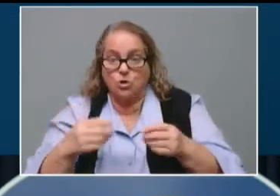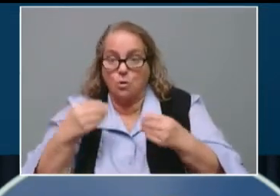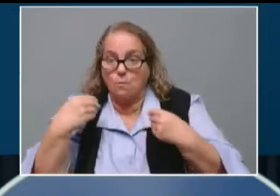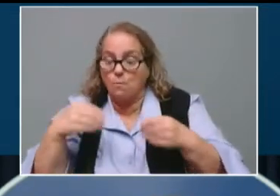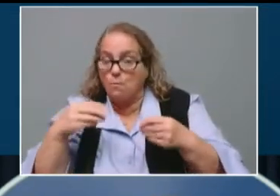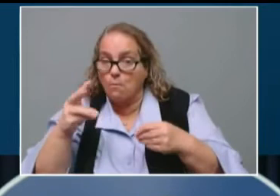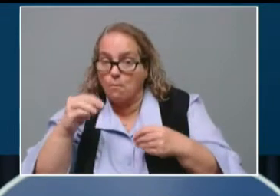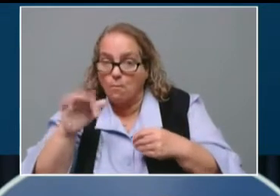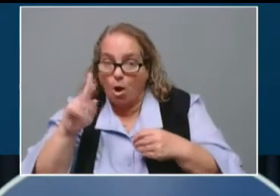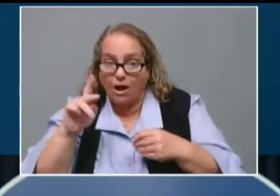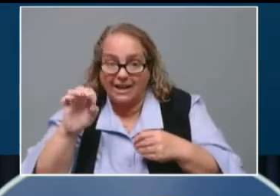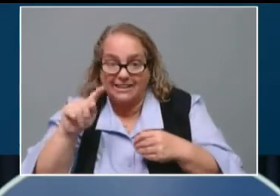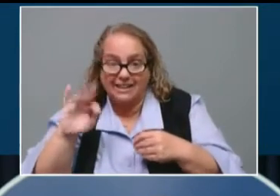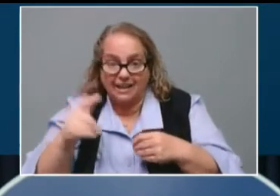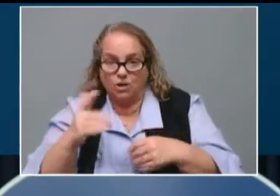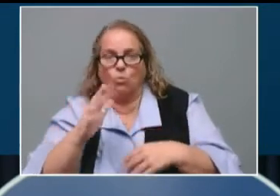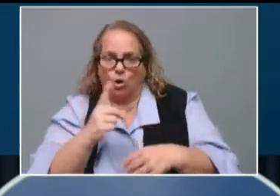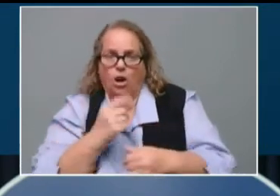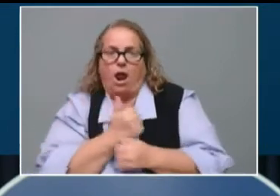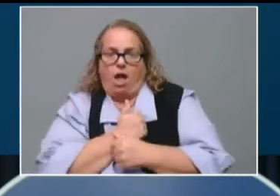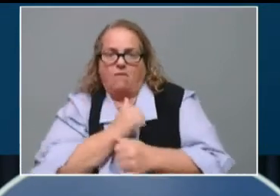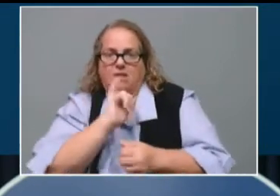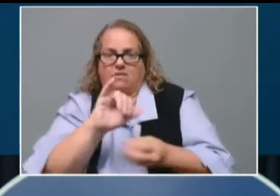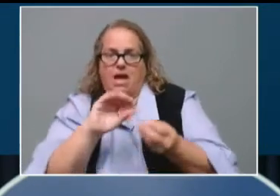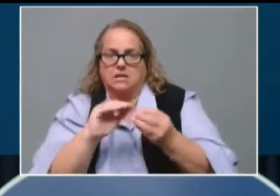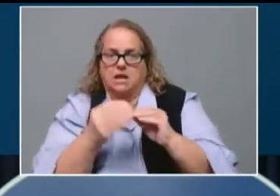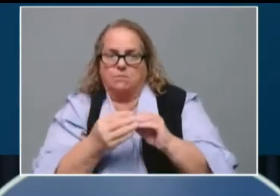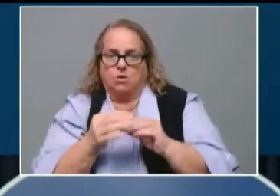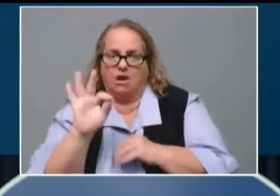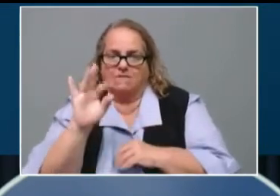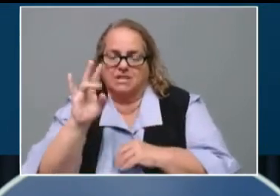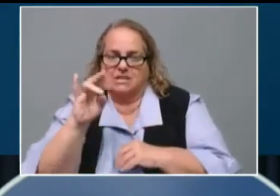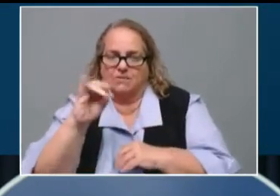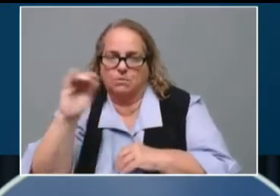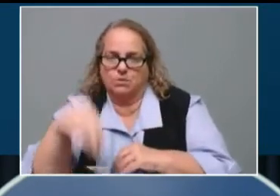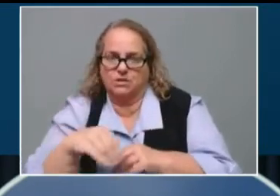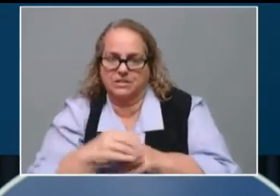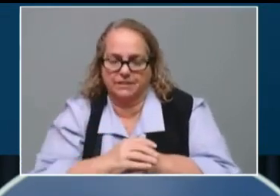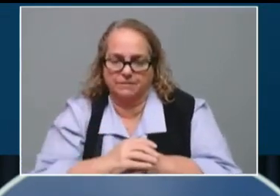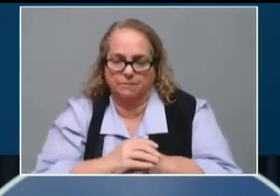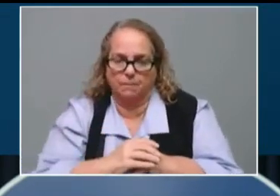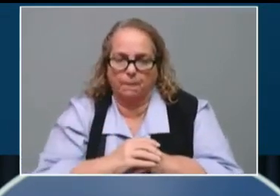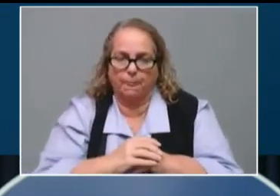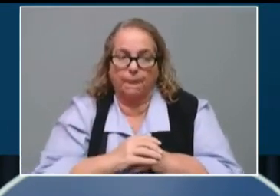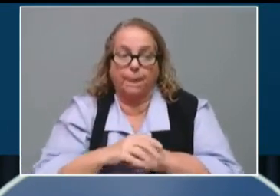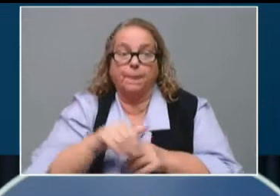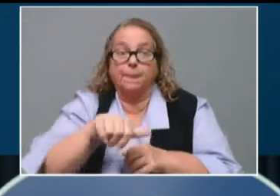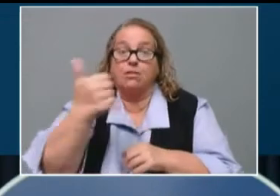really love and pray to hit. All right, another good news today, 75 years and